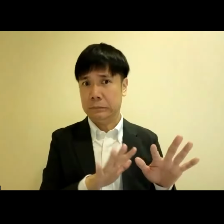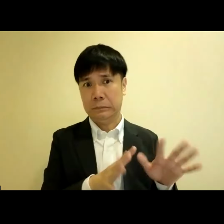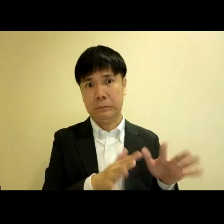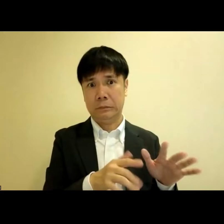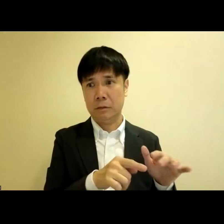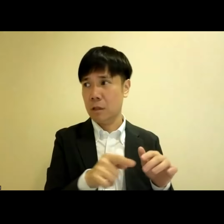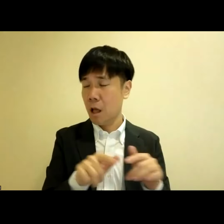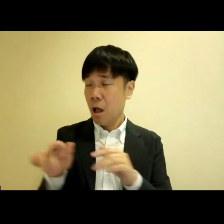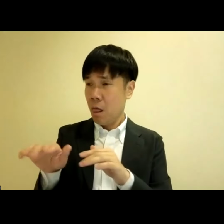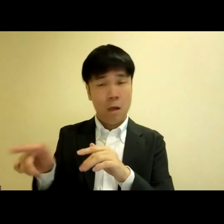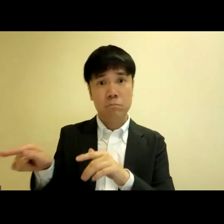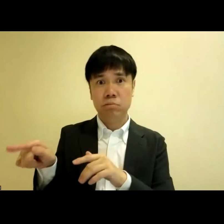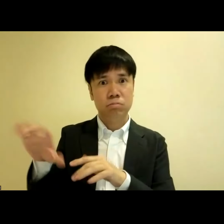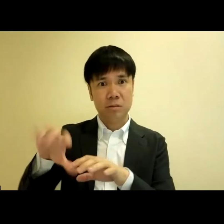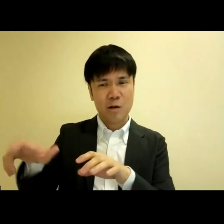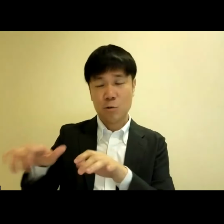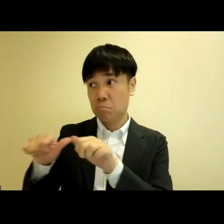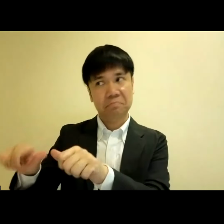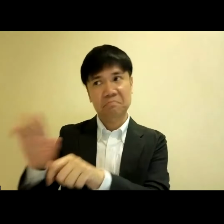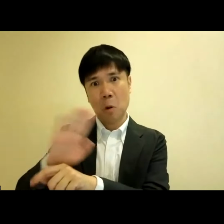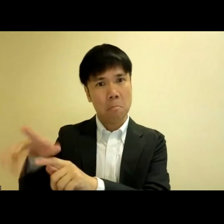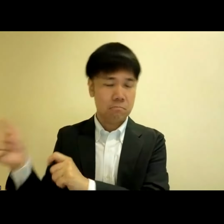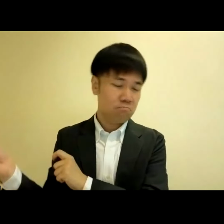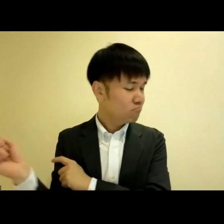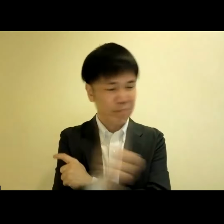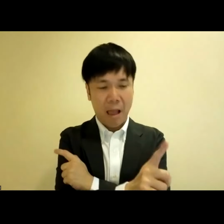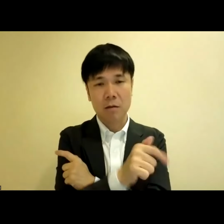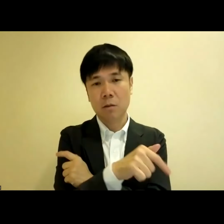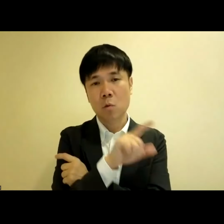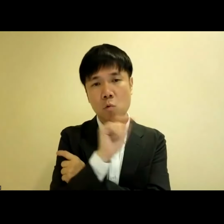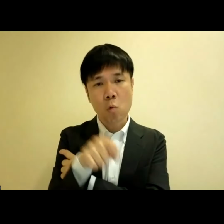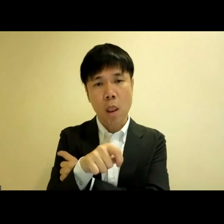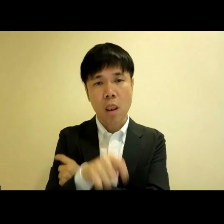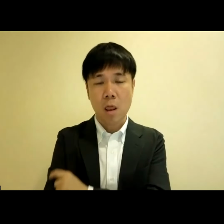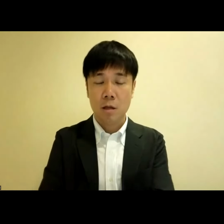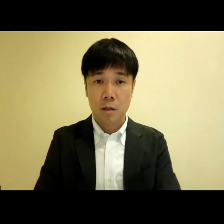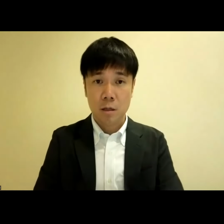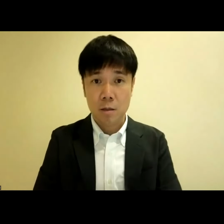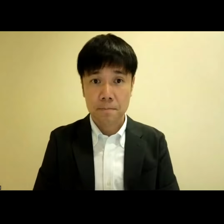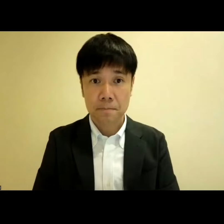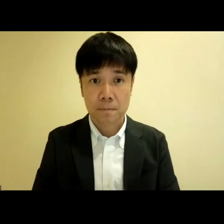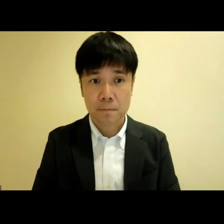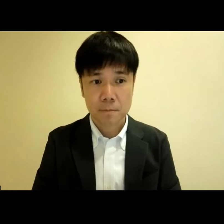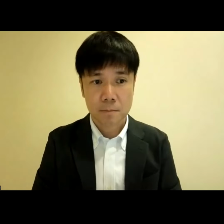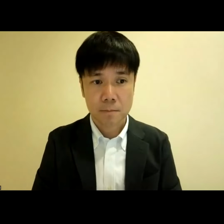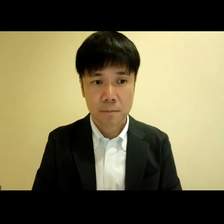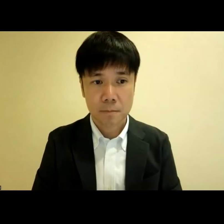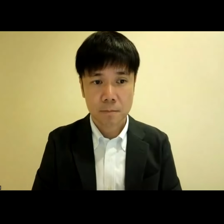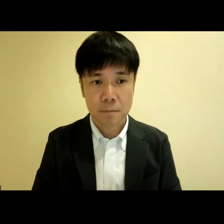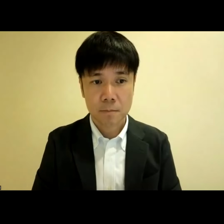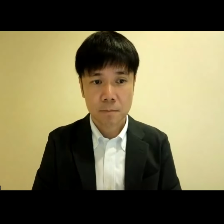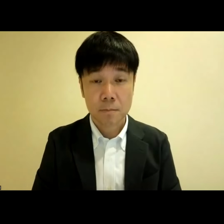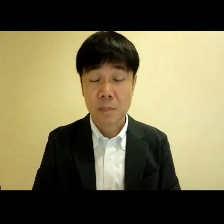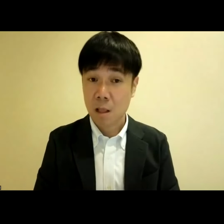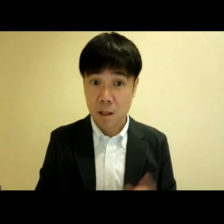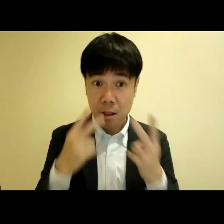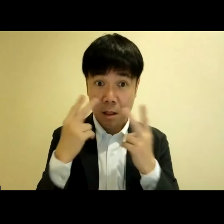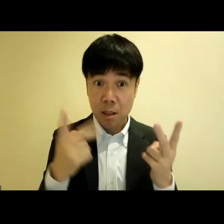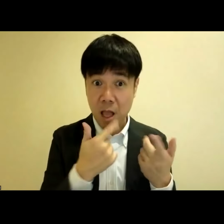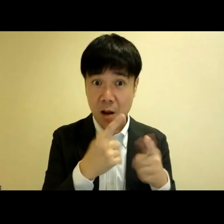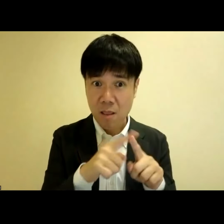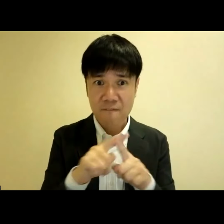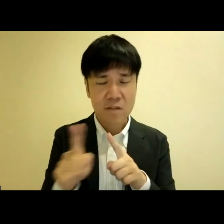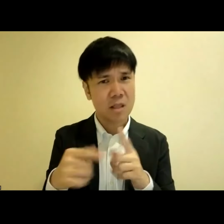We will share all this information to everybody who registered for the event.